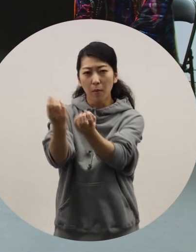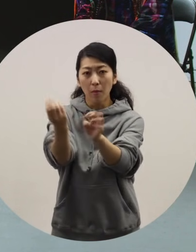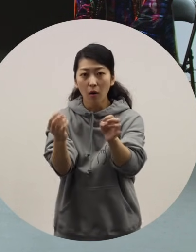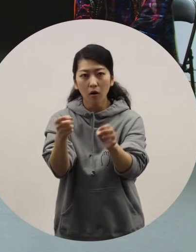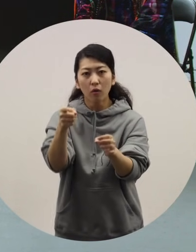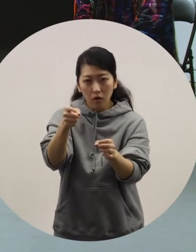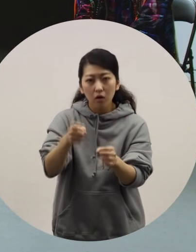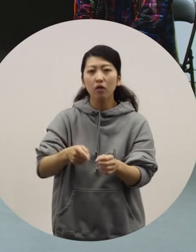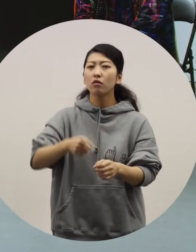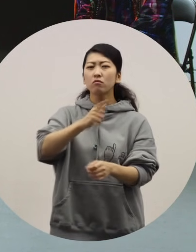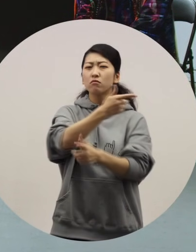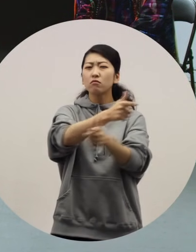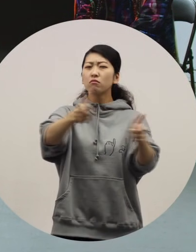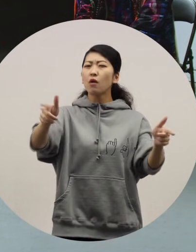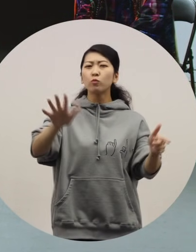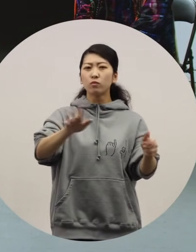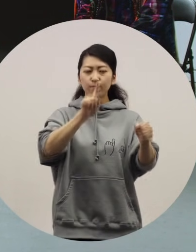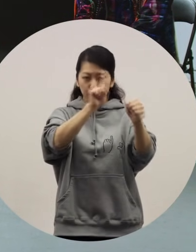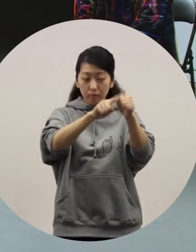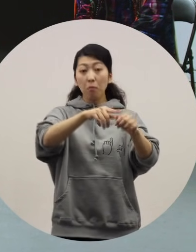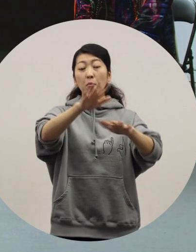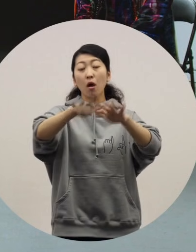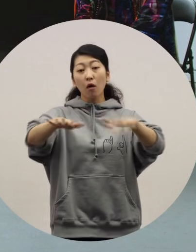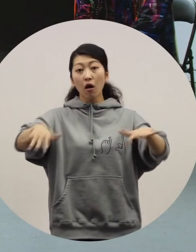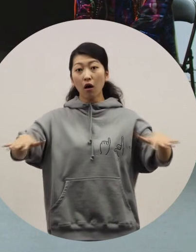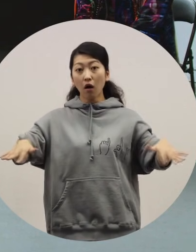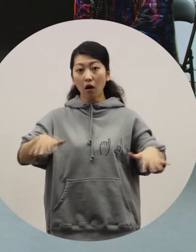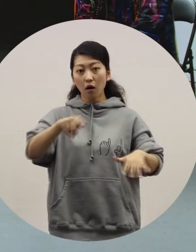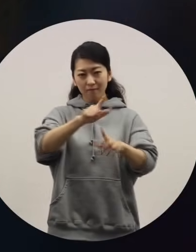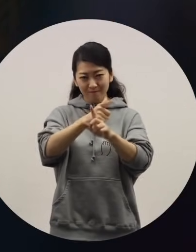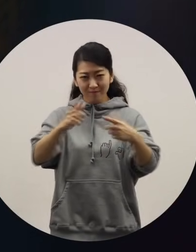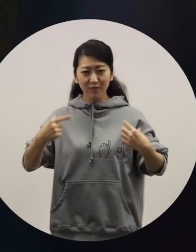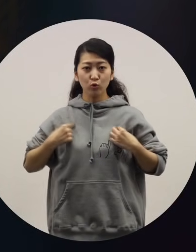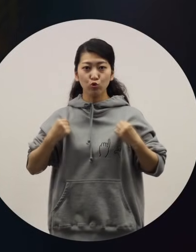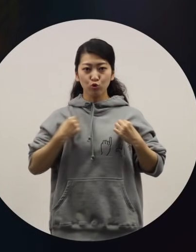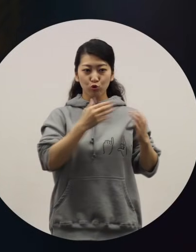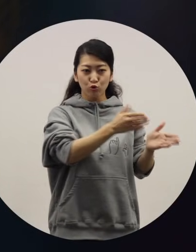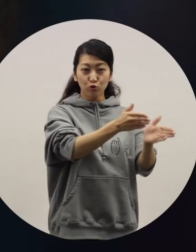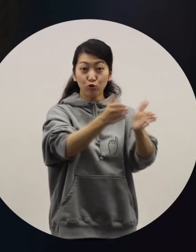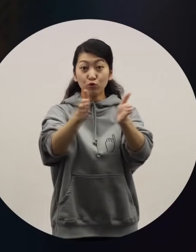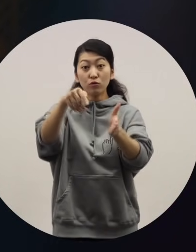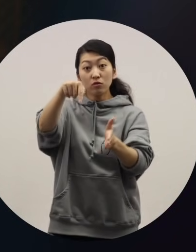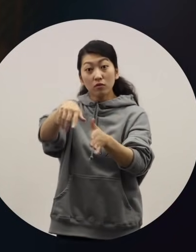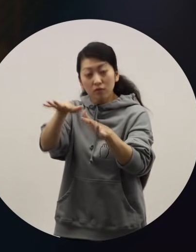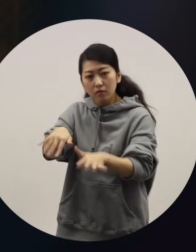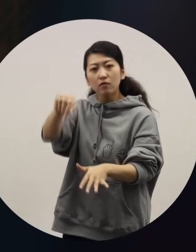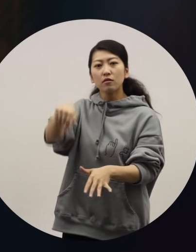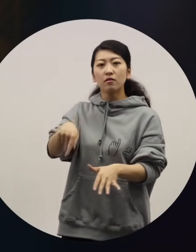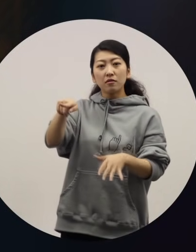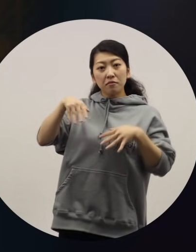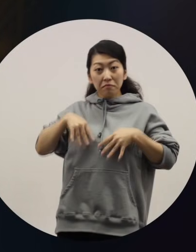There are many kinds of clothing with various concepts. This clothing is the most coloful